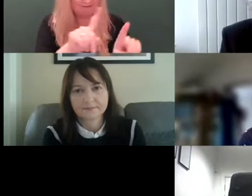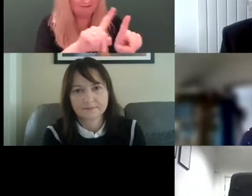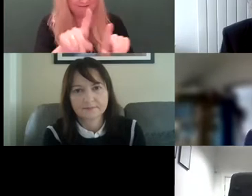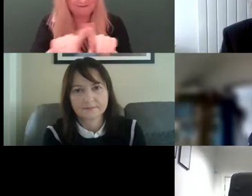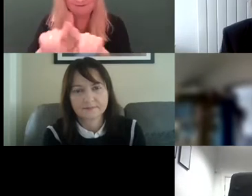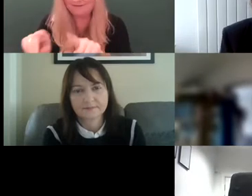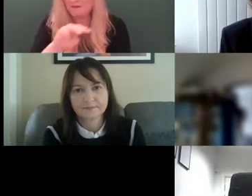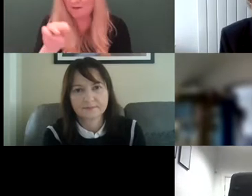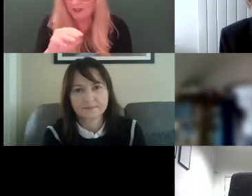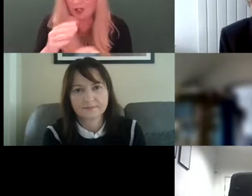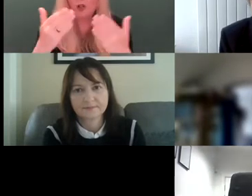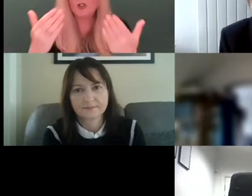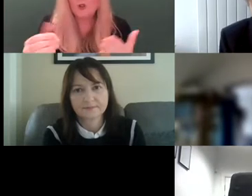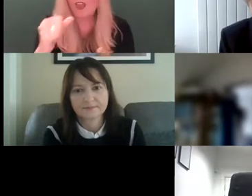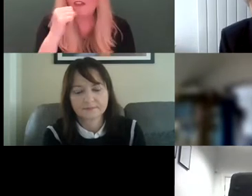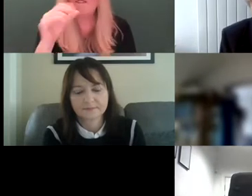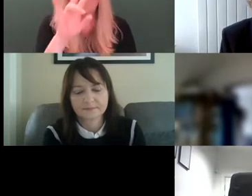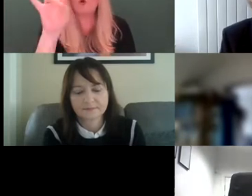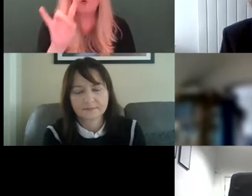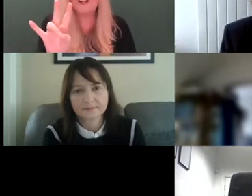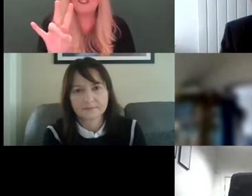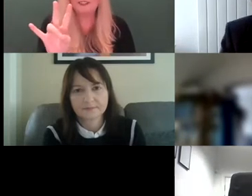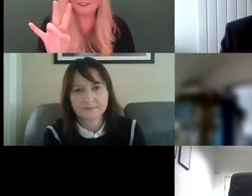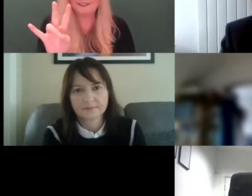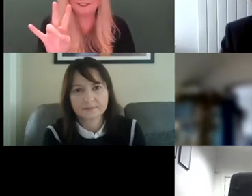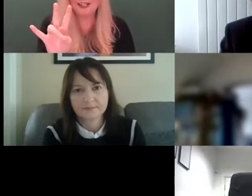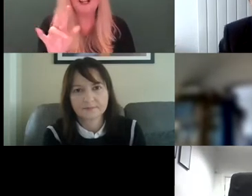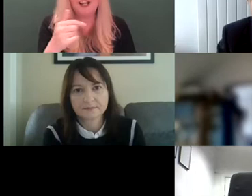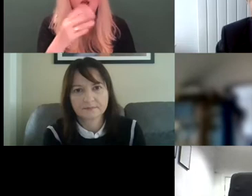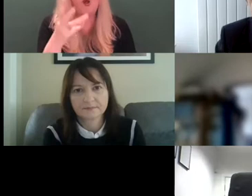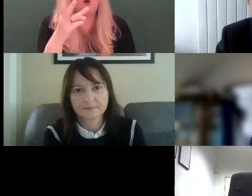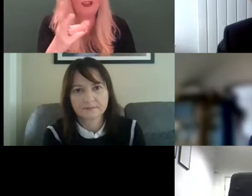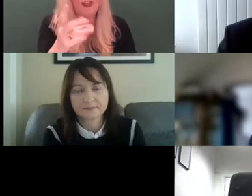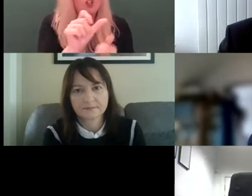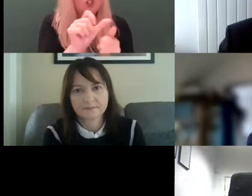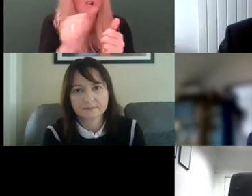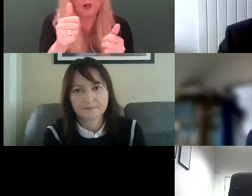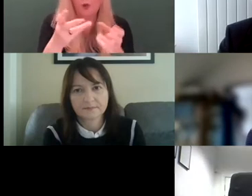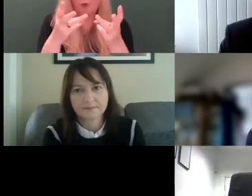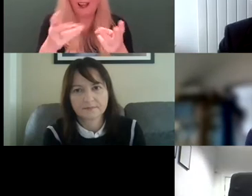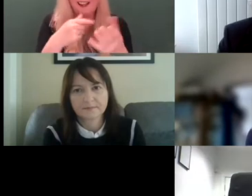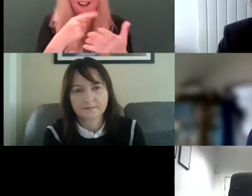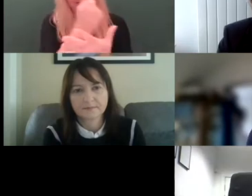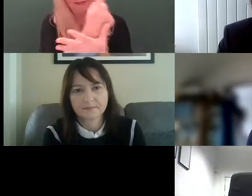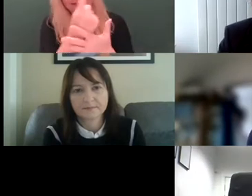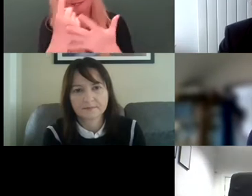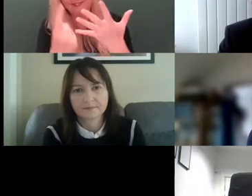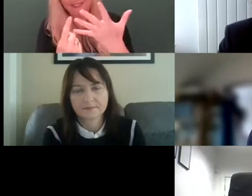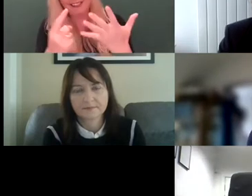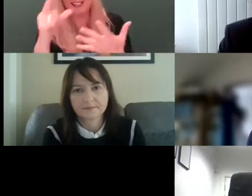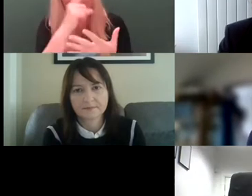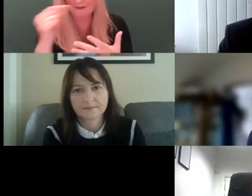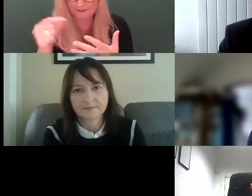The first question is and I am going to take it in the turn I have read out the bio notes, how